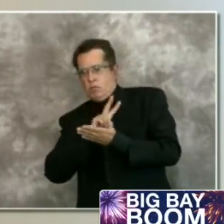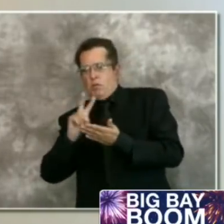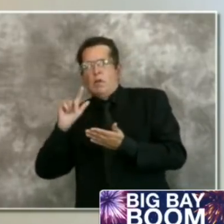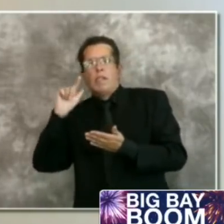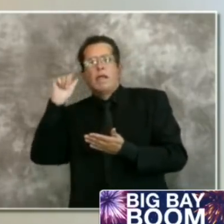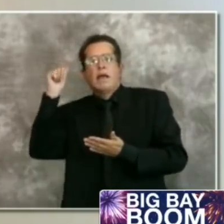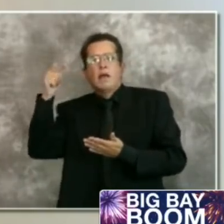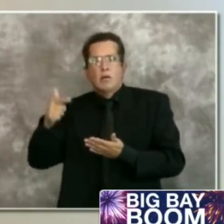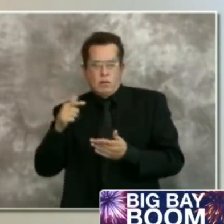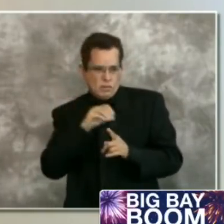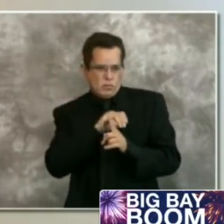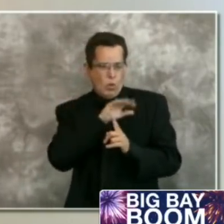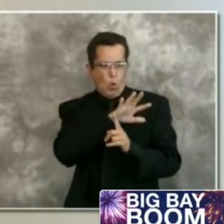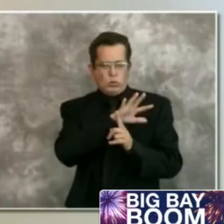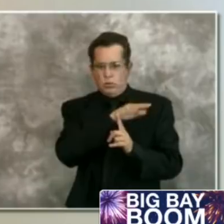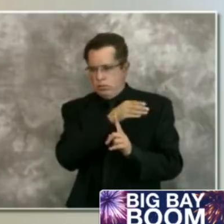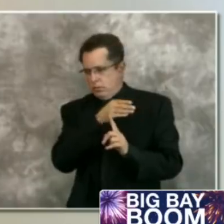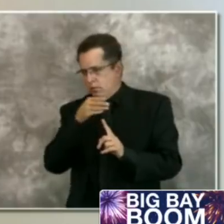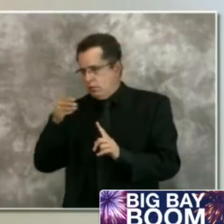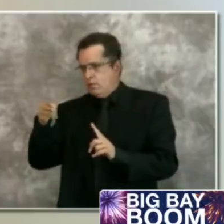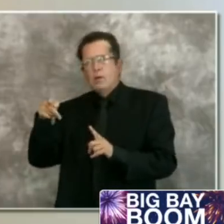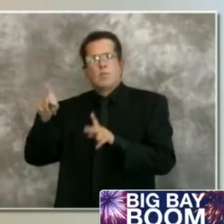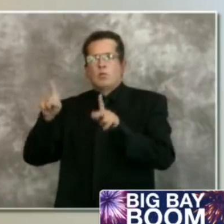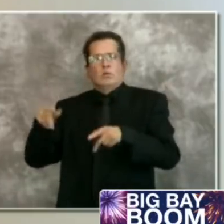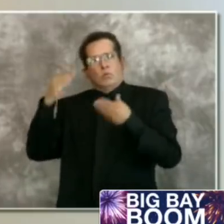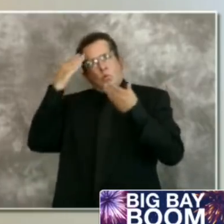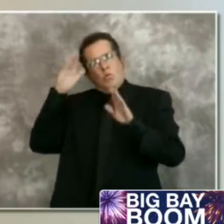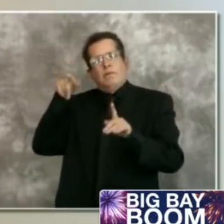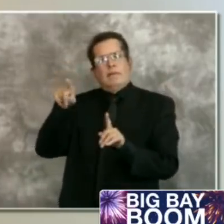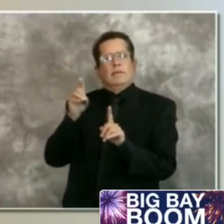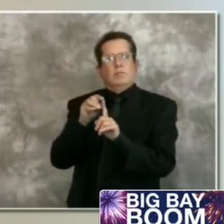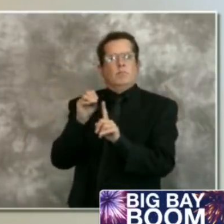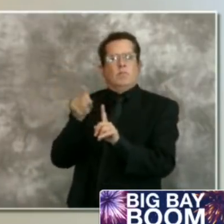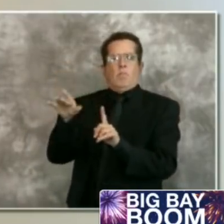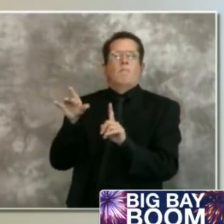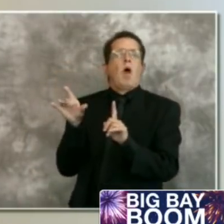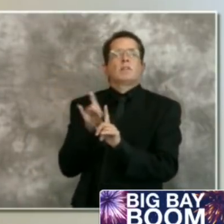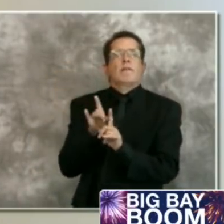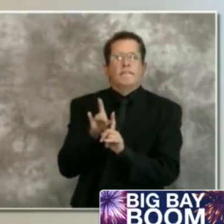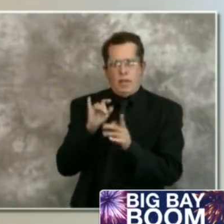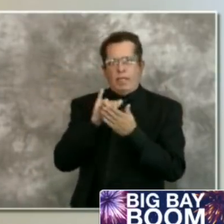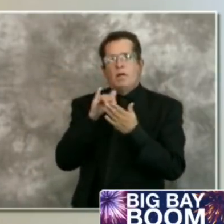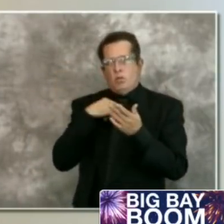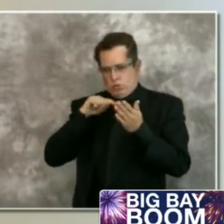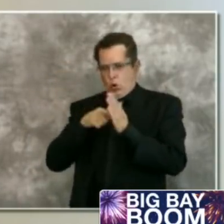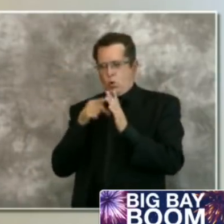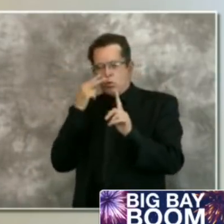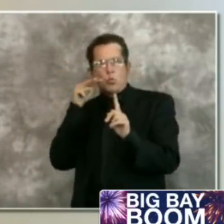GET UP AND THEN IT TAKES FEW MORE DAYS TO GET RESULTS. WE COULD NOW BE SEVERAL WEEKS OUT FROM THAT INITIAL EXPOSURE